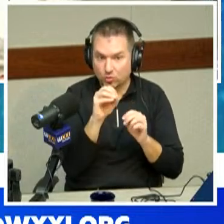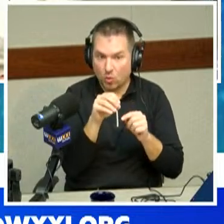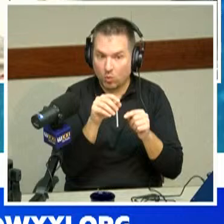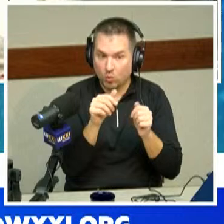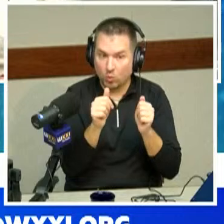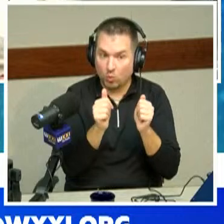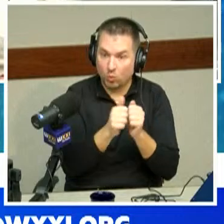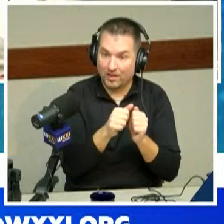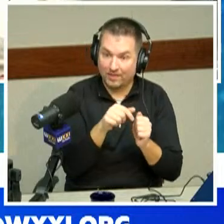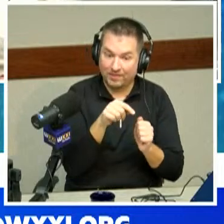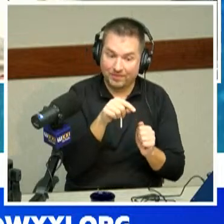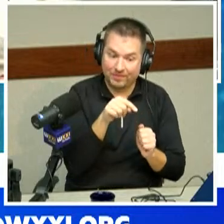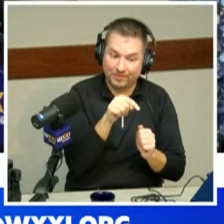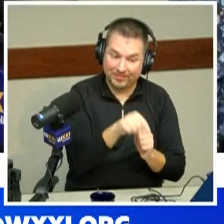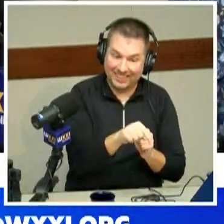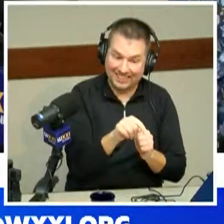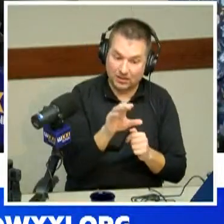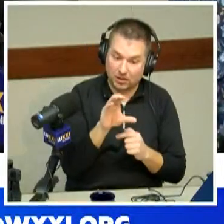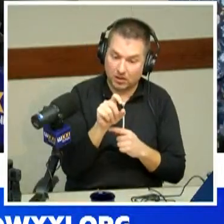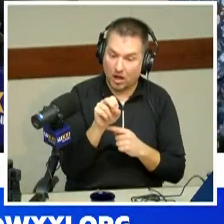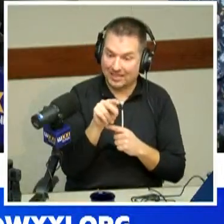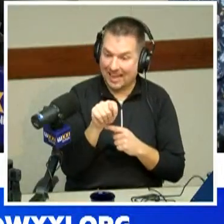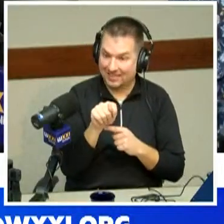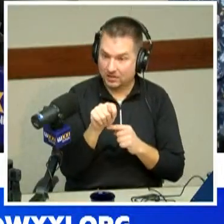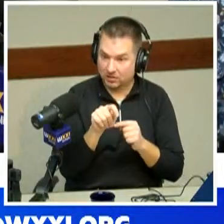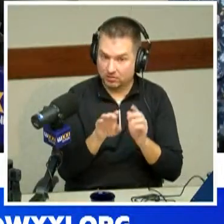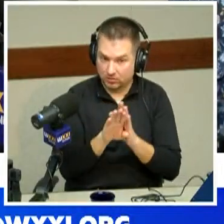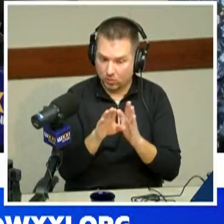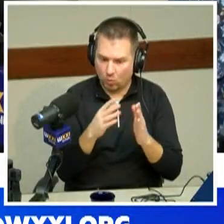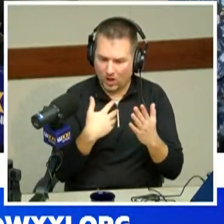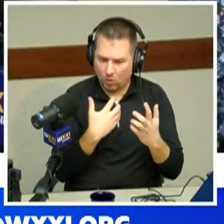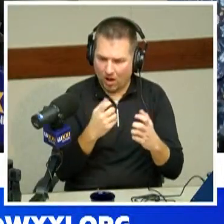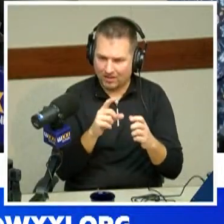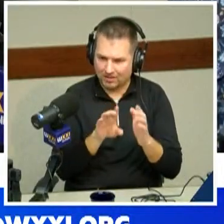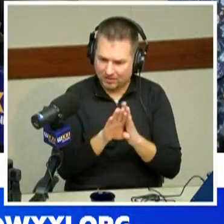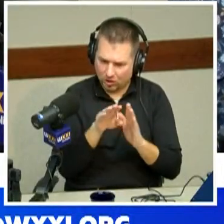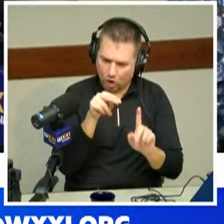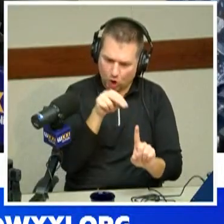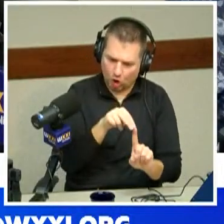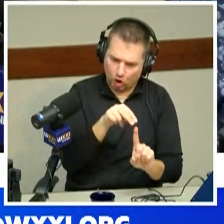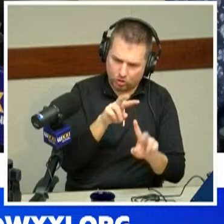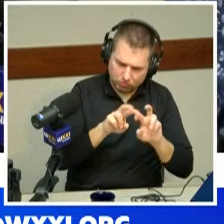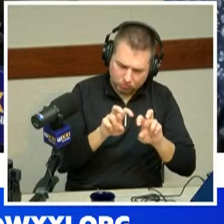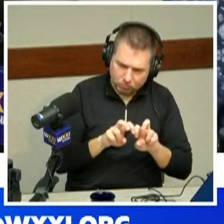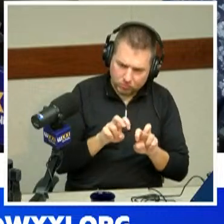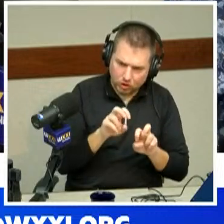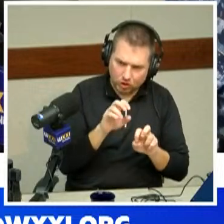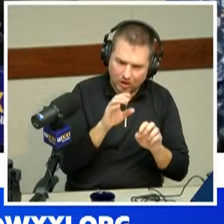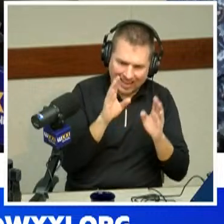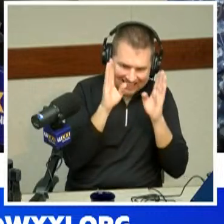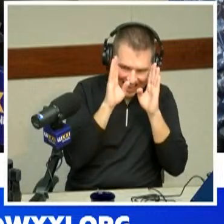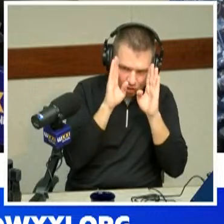the the content wise ASL uh interaction we also want to look at the the the attention aspect